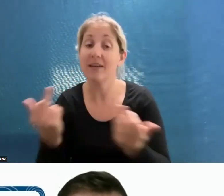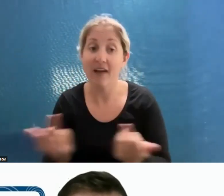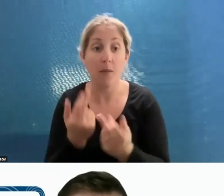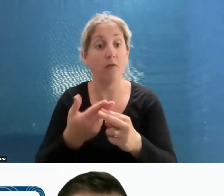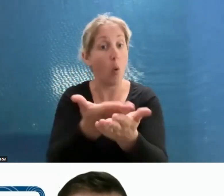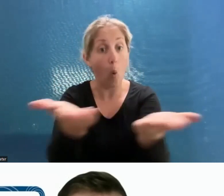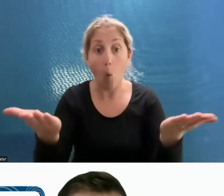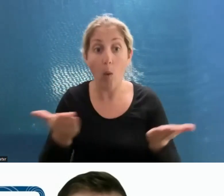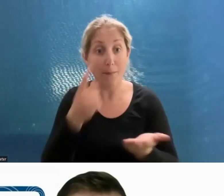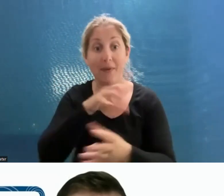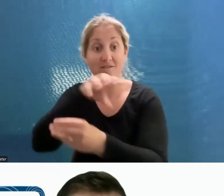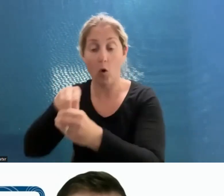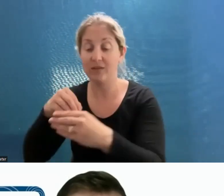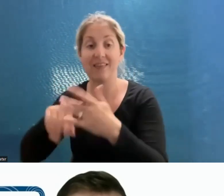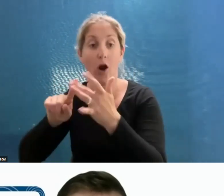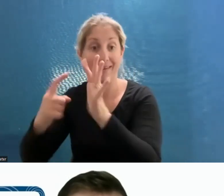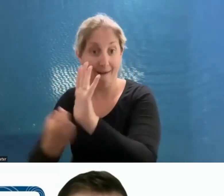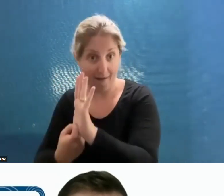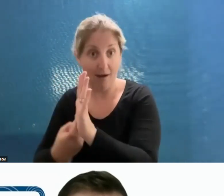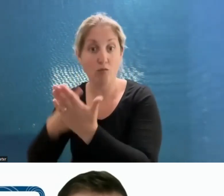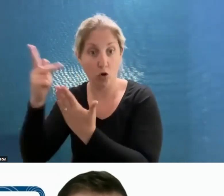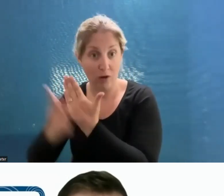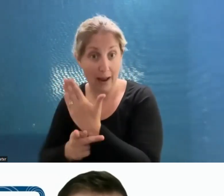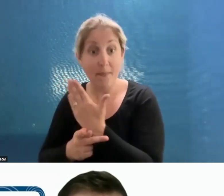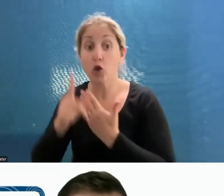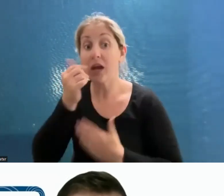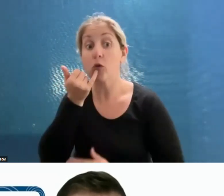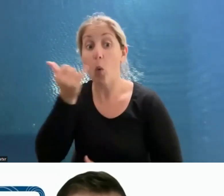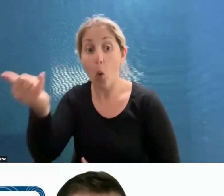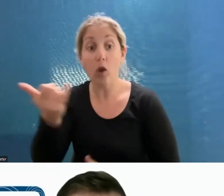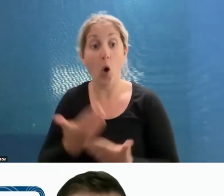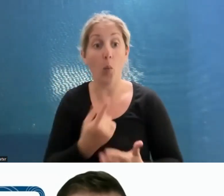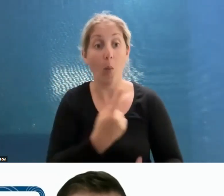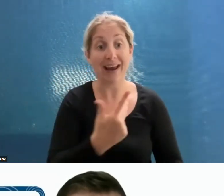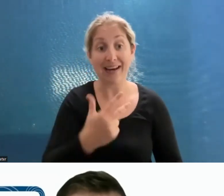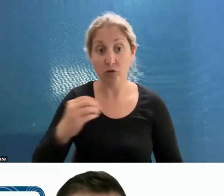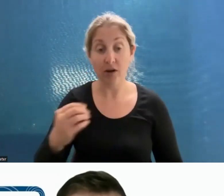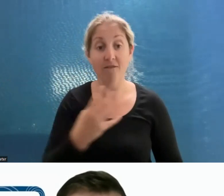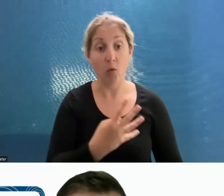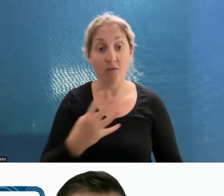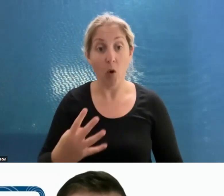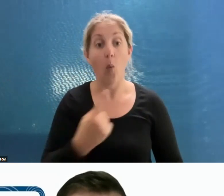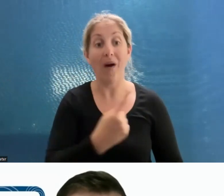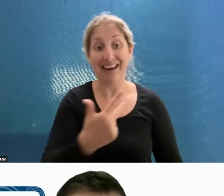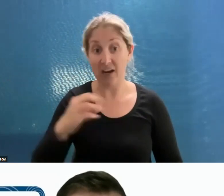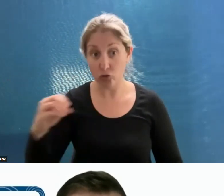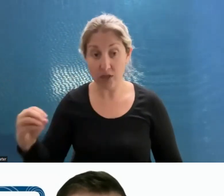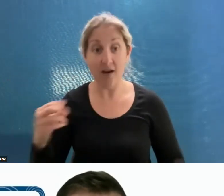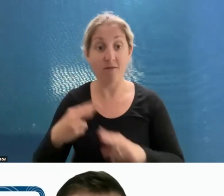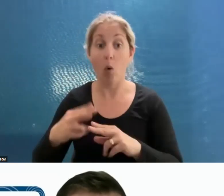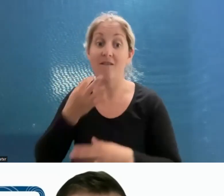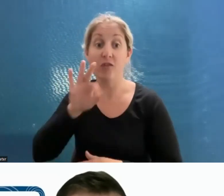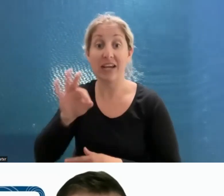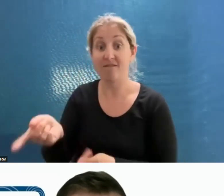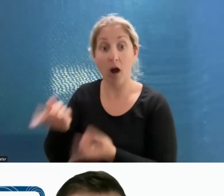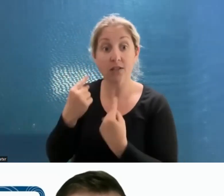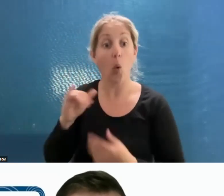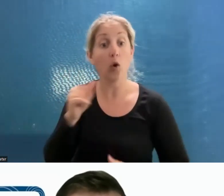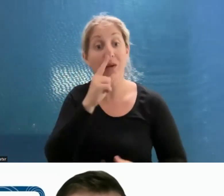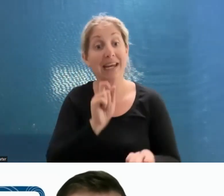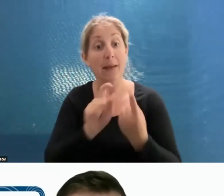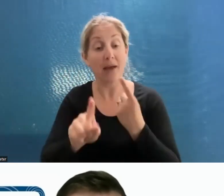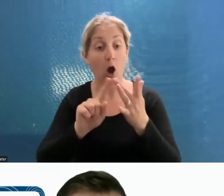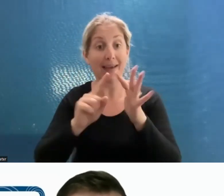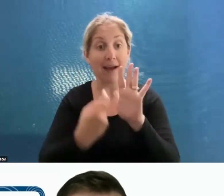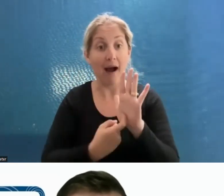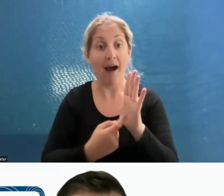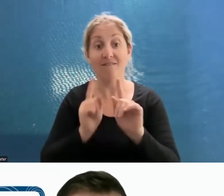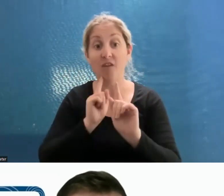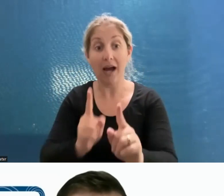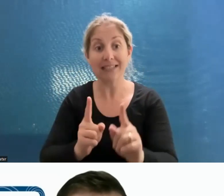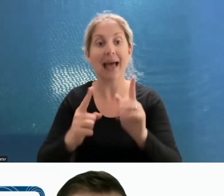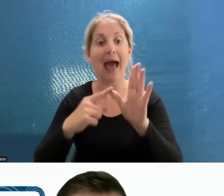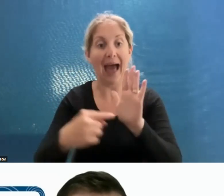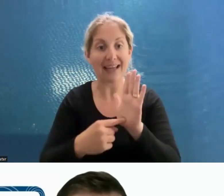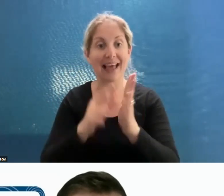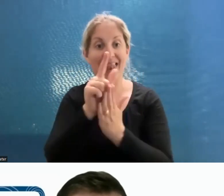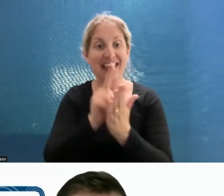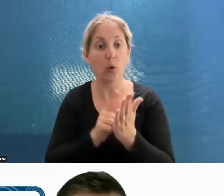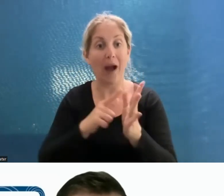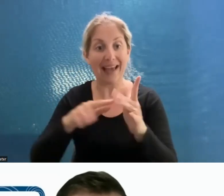Call the IER Advice Service Information Line on 1800 44 1800 or you can email ieradvice@legalaid.qld.gov.au